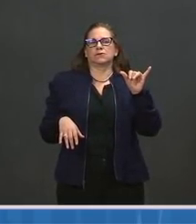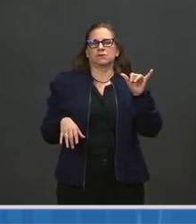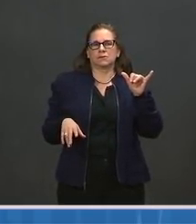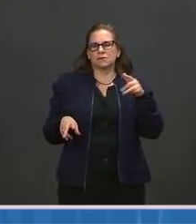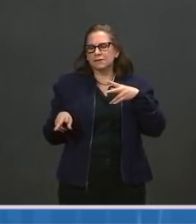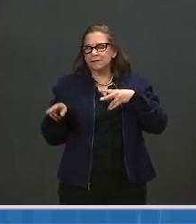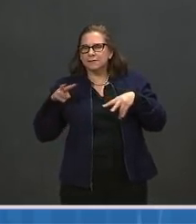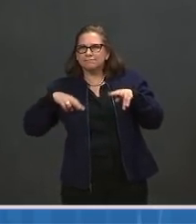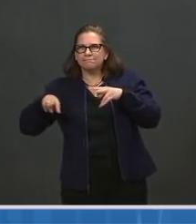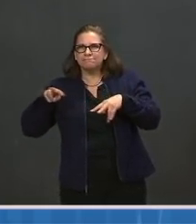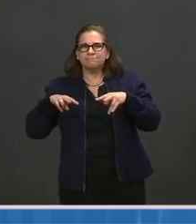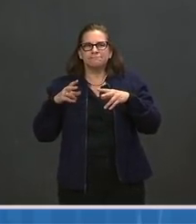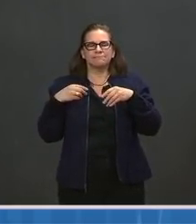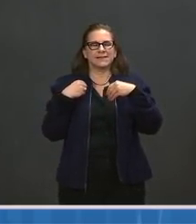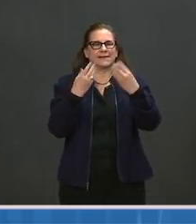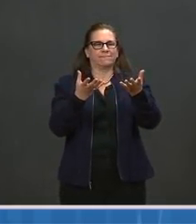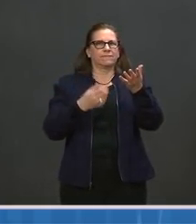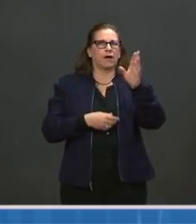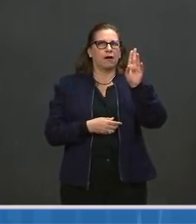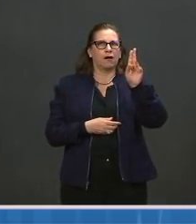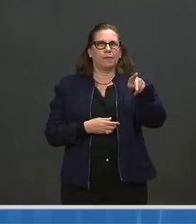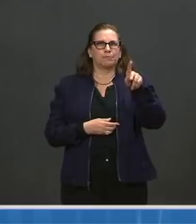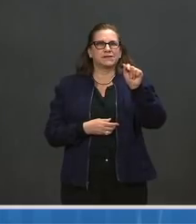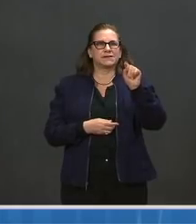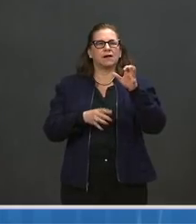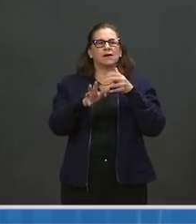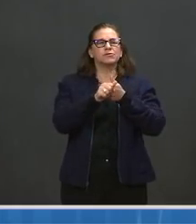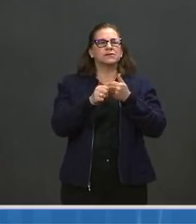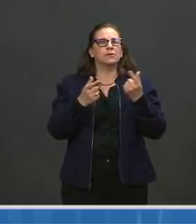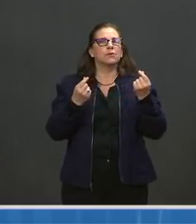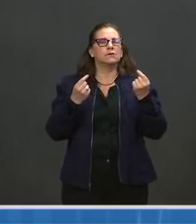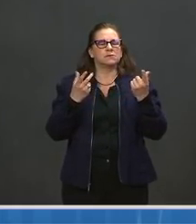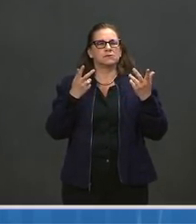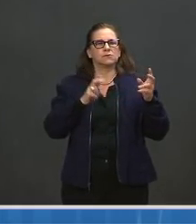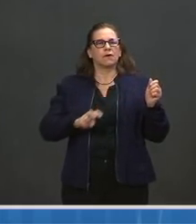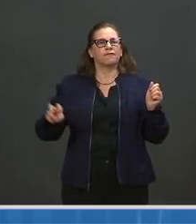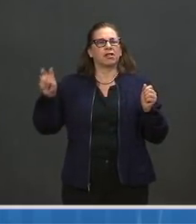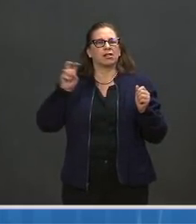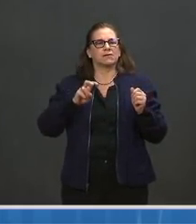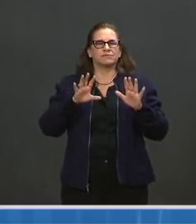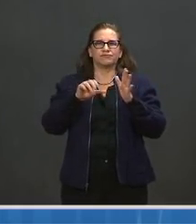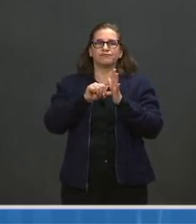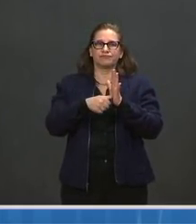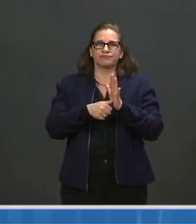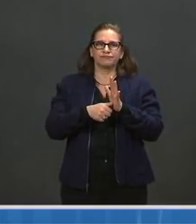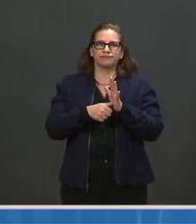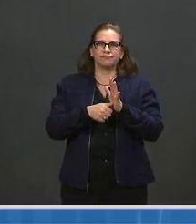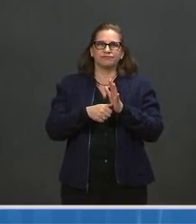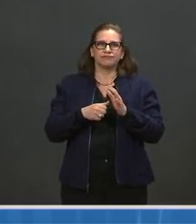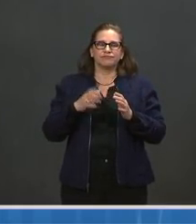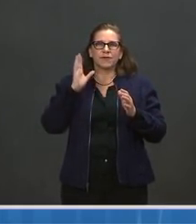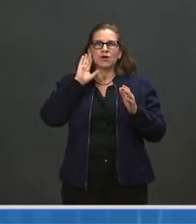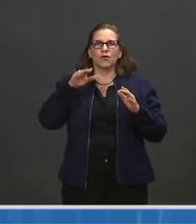Much of the travel, we know, is related to people who are going on spring break. For the most part, people who go on spring break are not the demographic